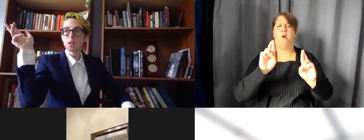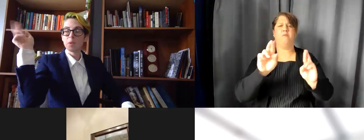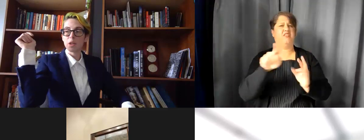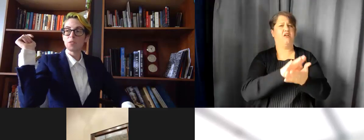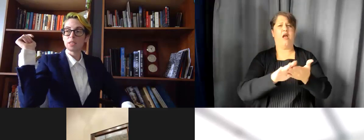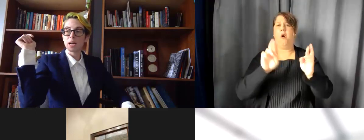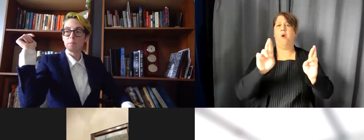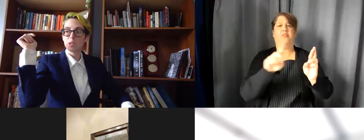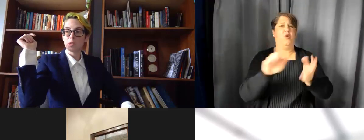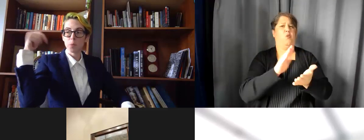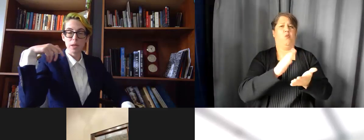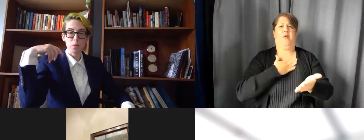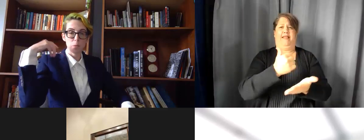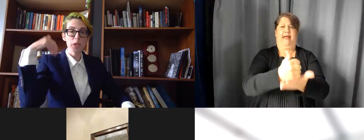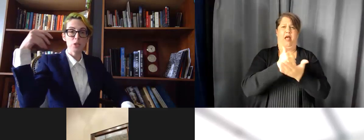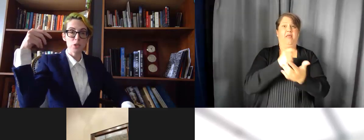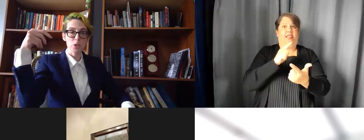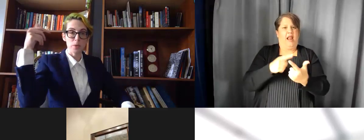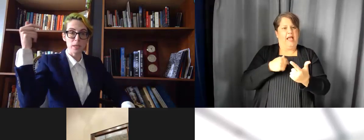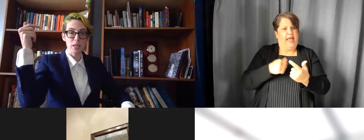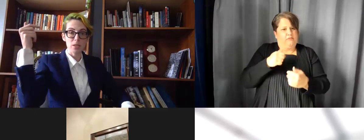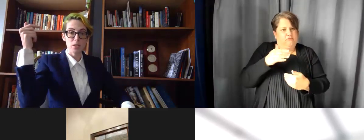Farrah Garland: But then, oftentimes, when we really do need